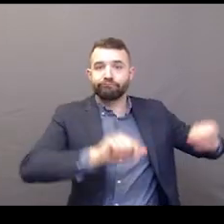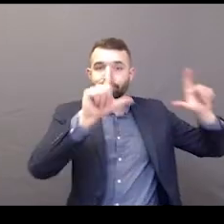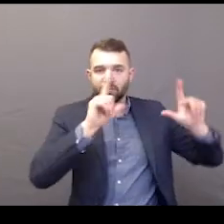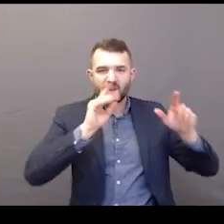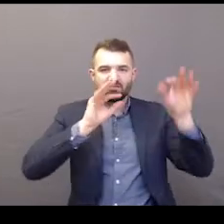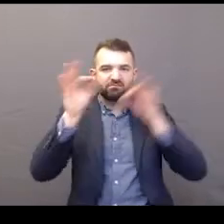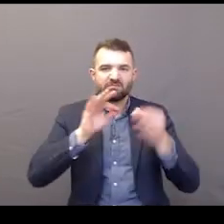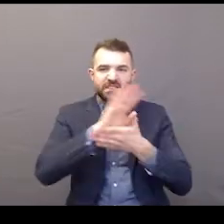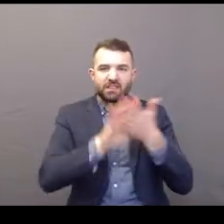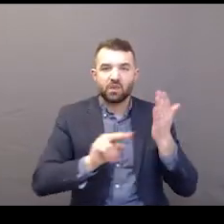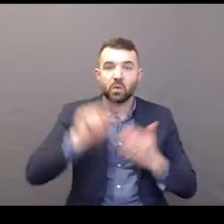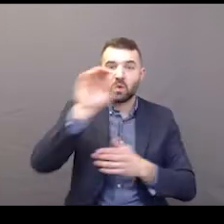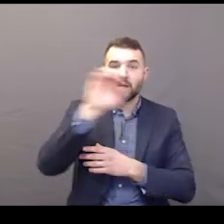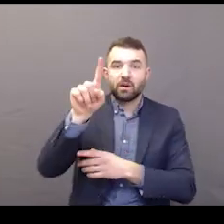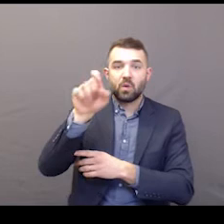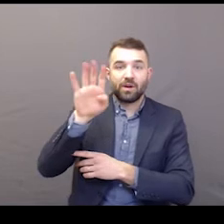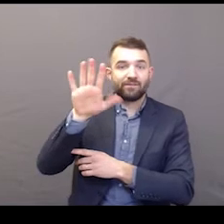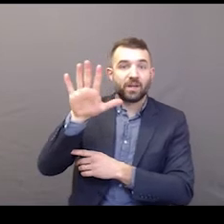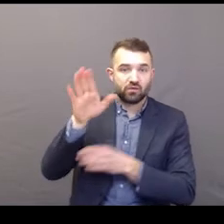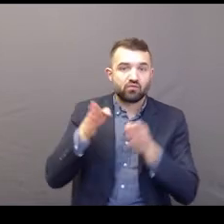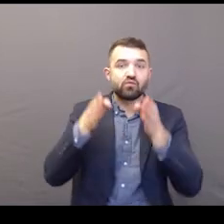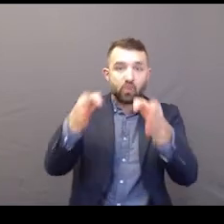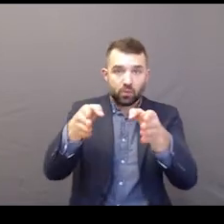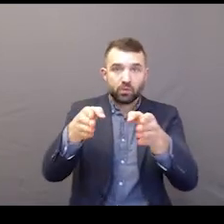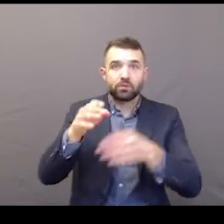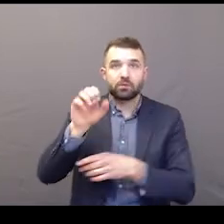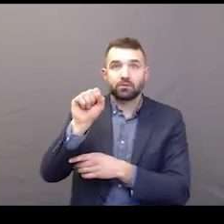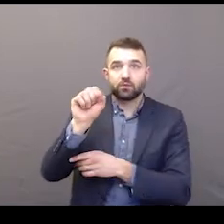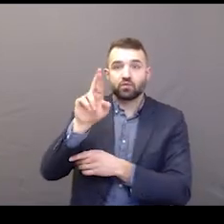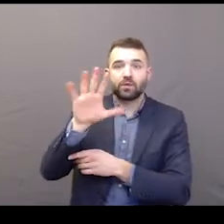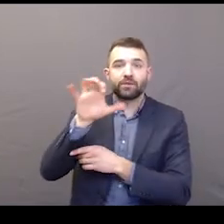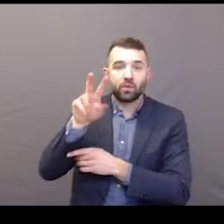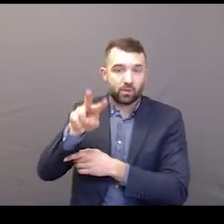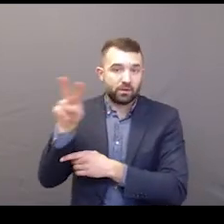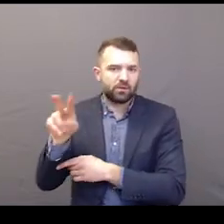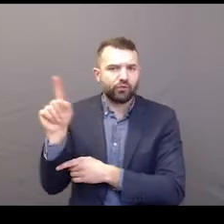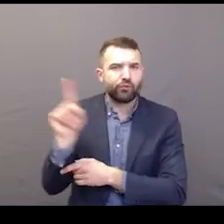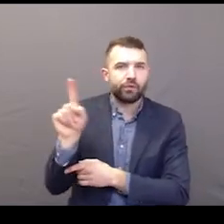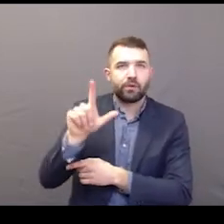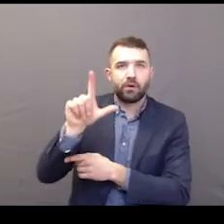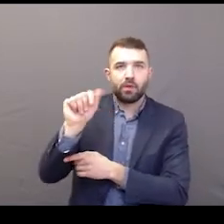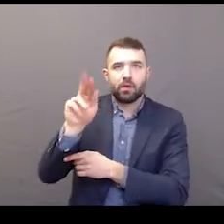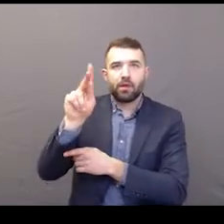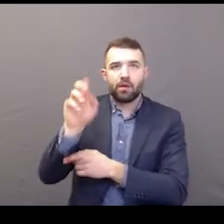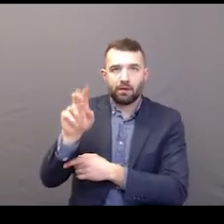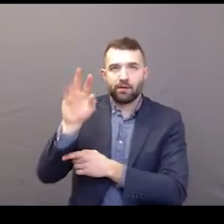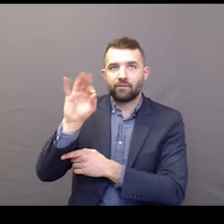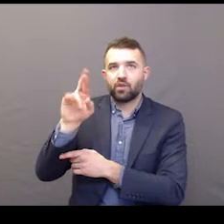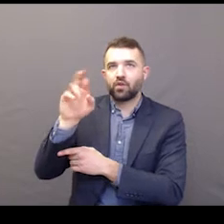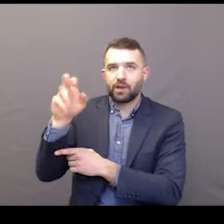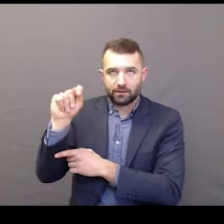145th Street, and along SR 522 in Lake Forest Park and Kenmore. Lucien Bruno is the Project Manager